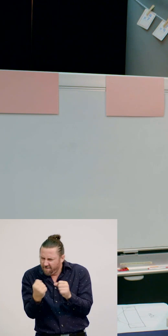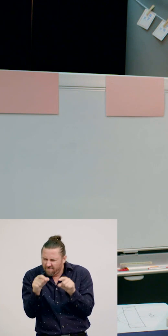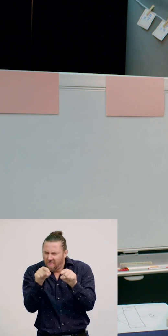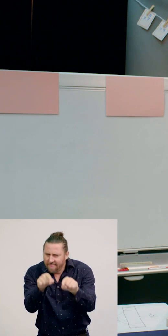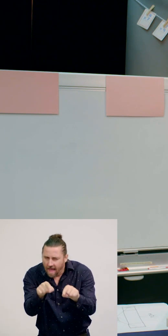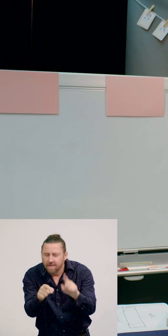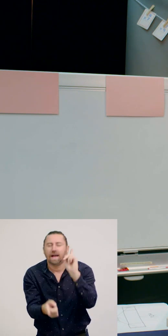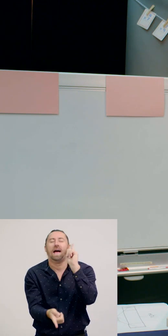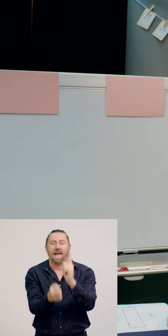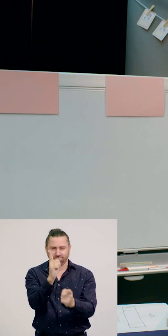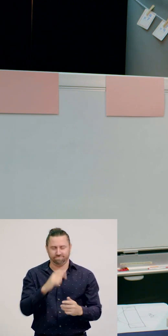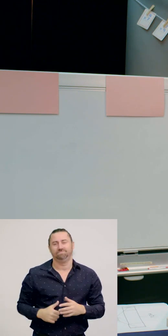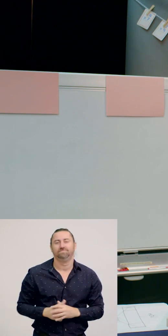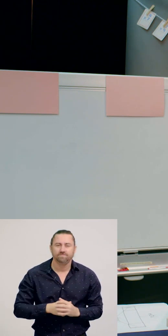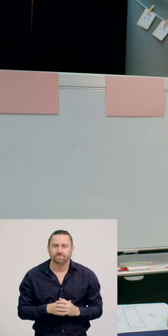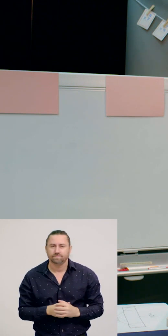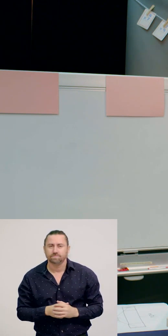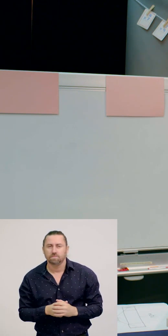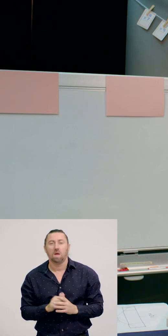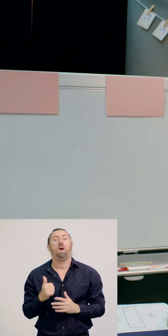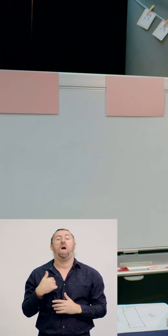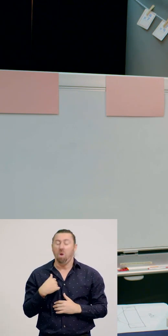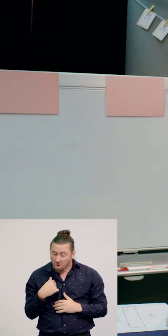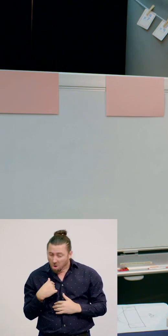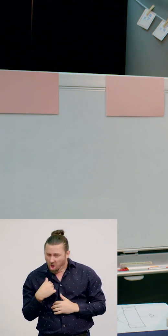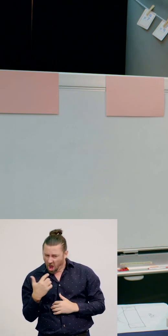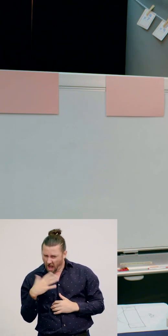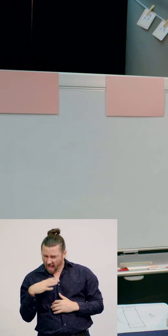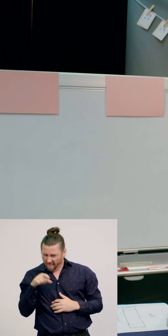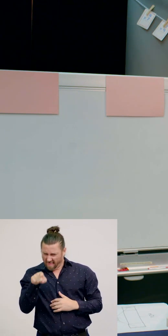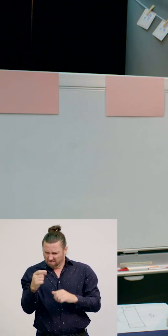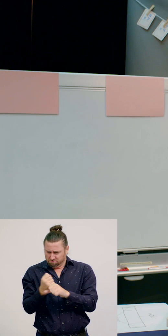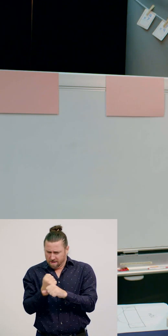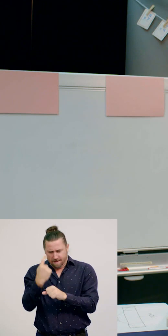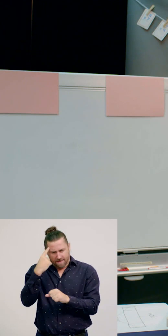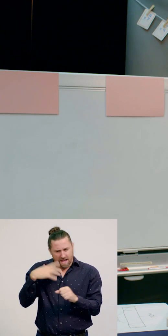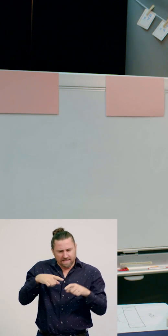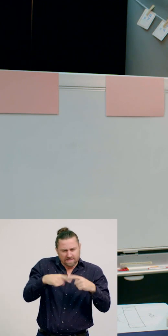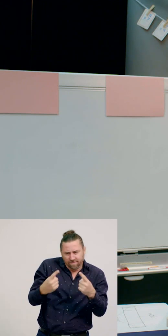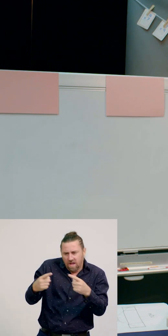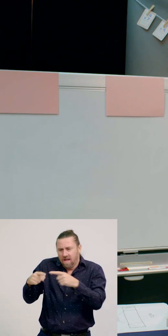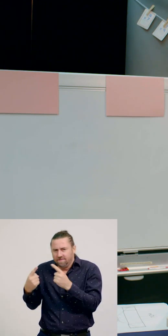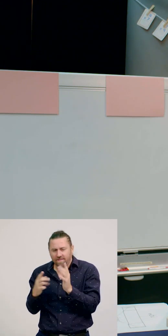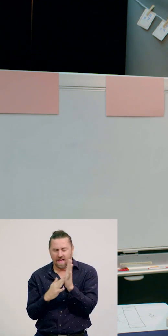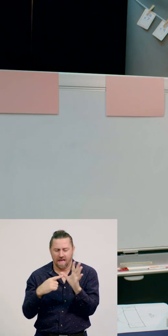Second, sometimes designers make parts of an object out of different materials.